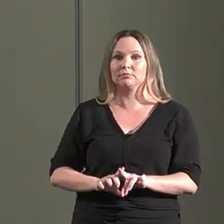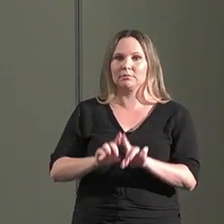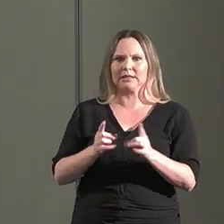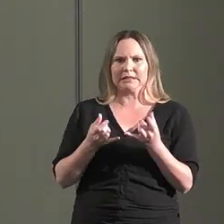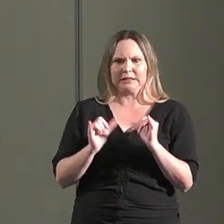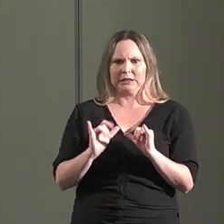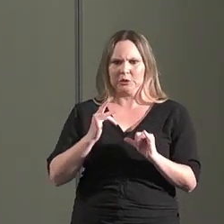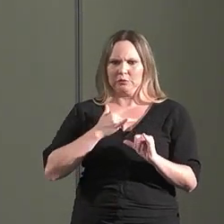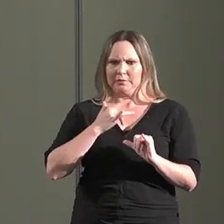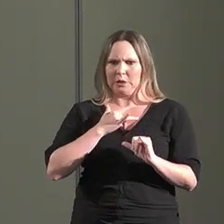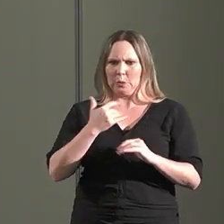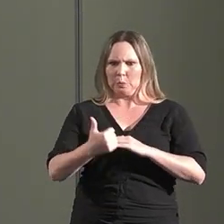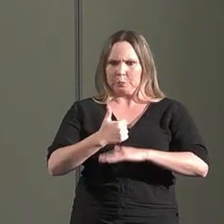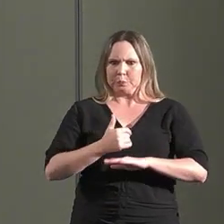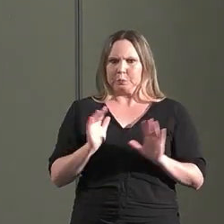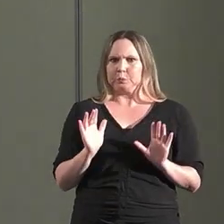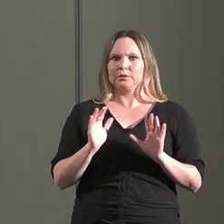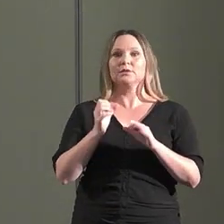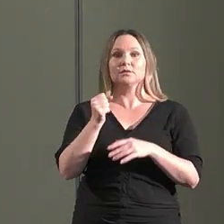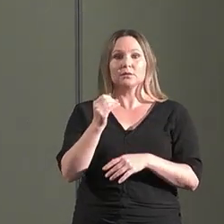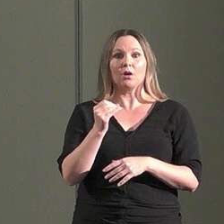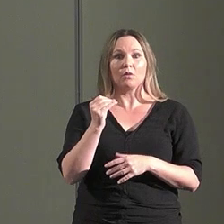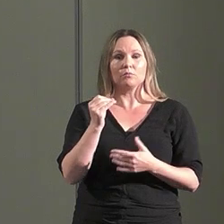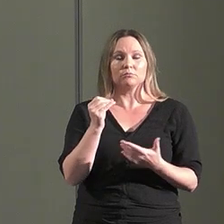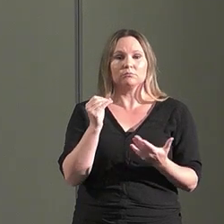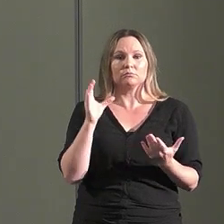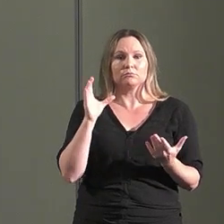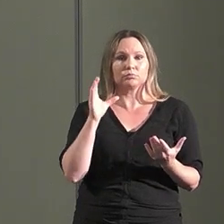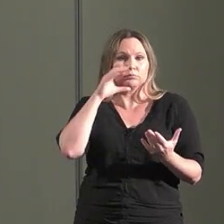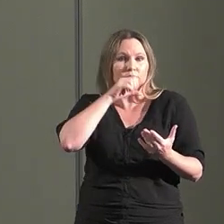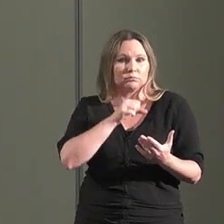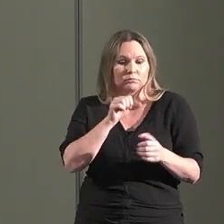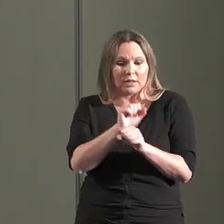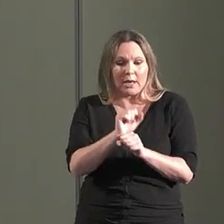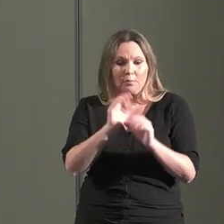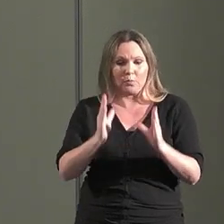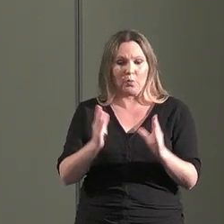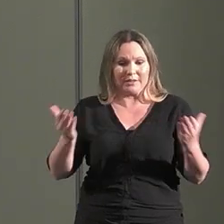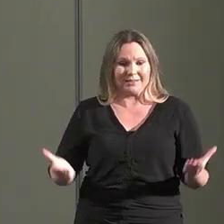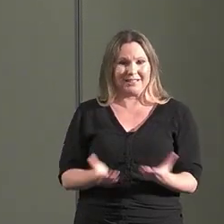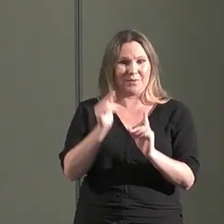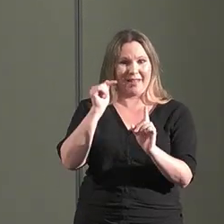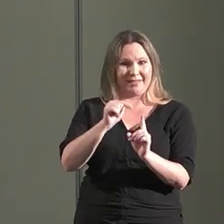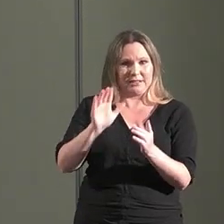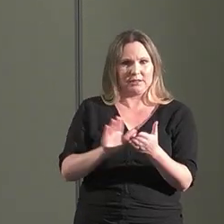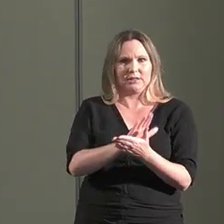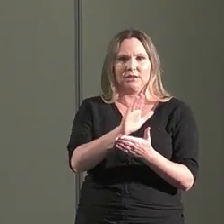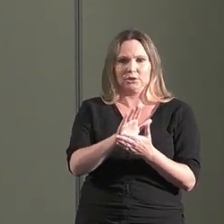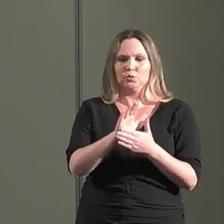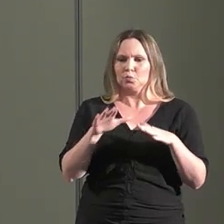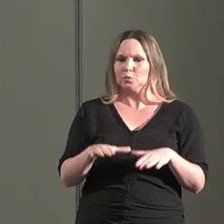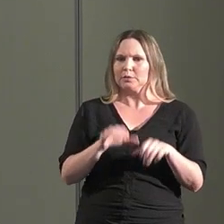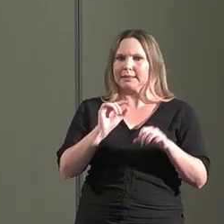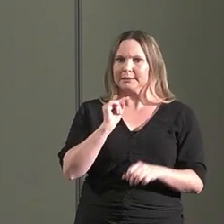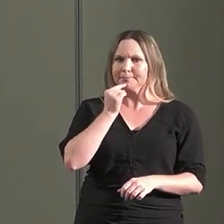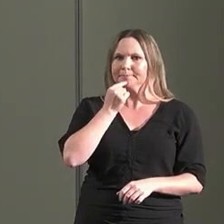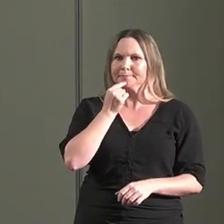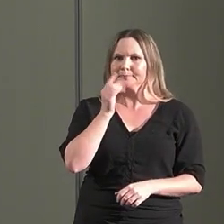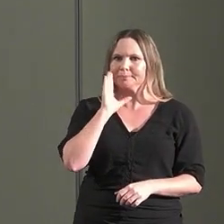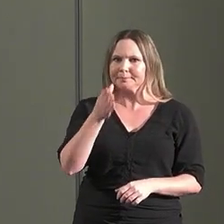So, you know, presumably, employees at the institution would take it seriously.